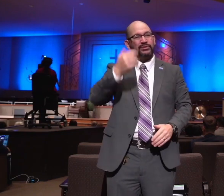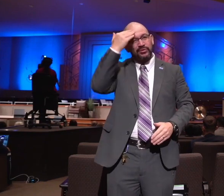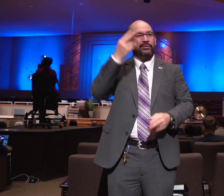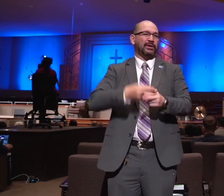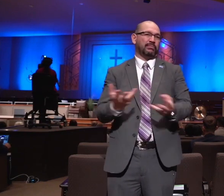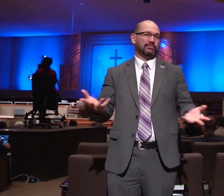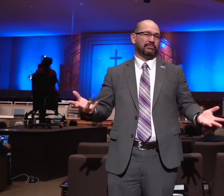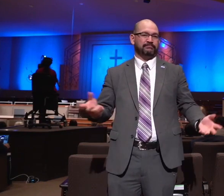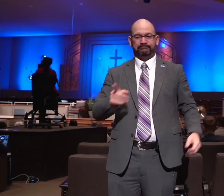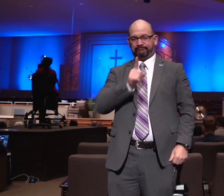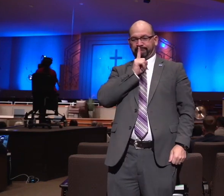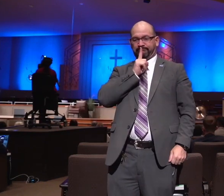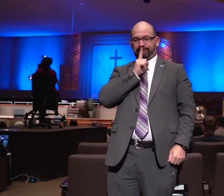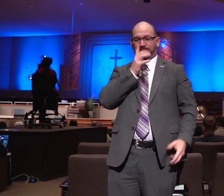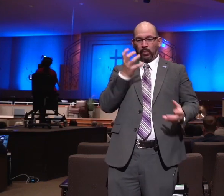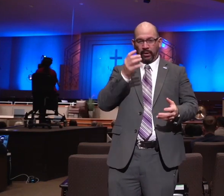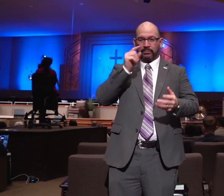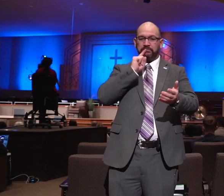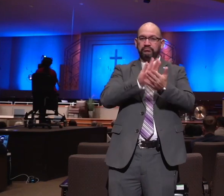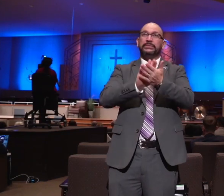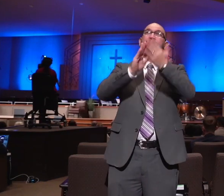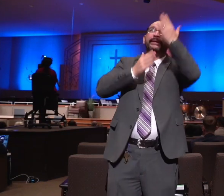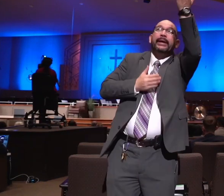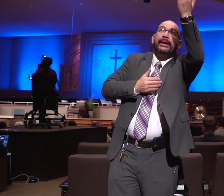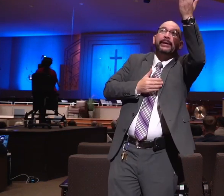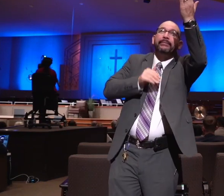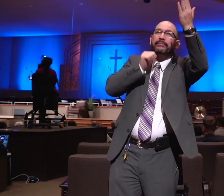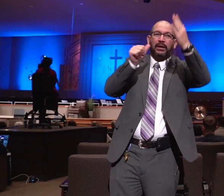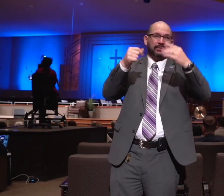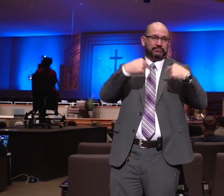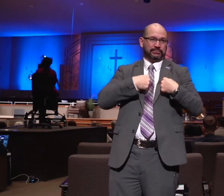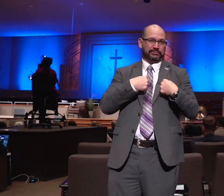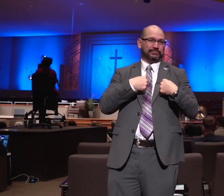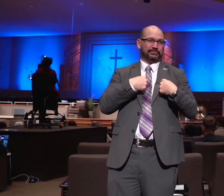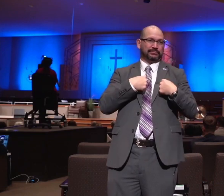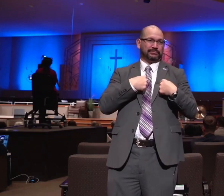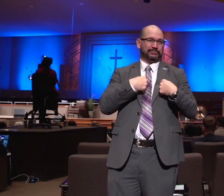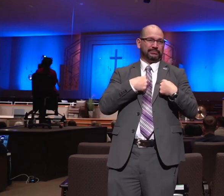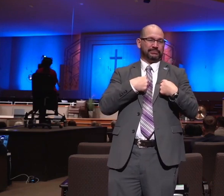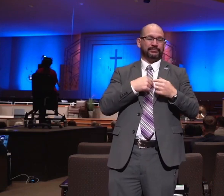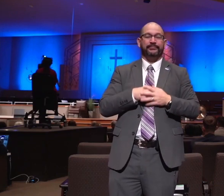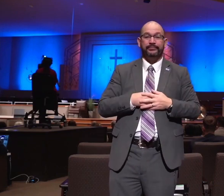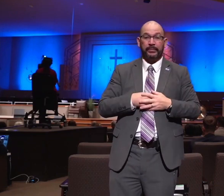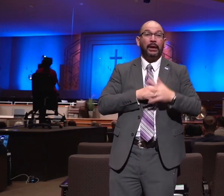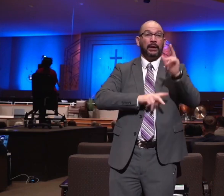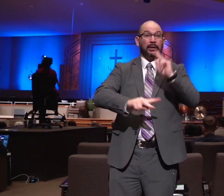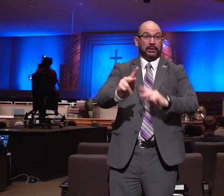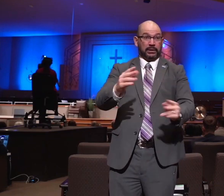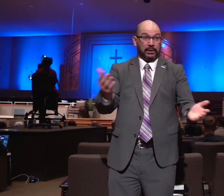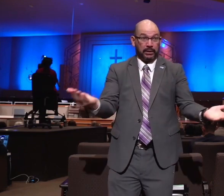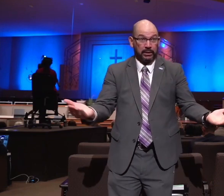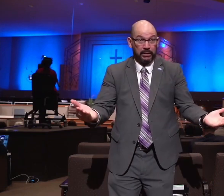want to make him known you know